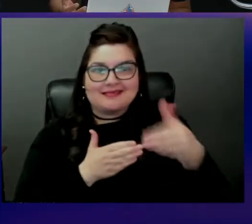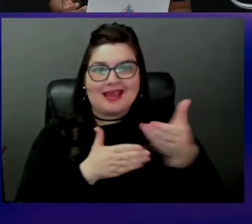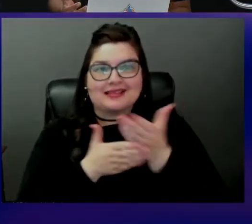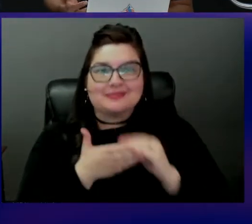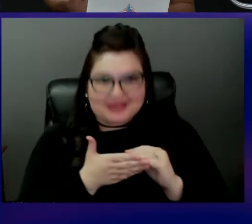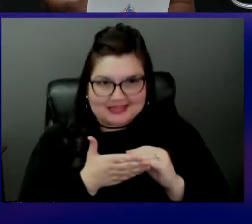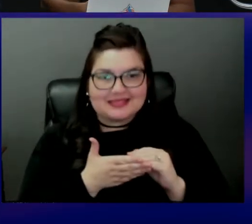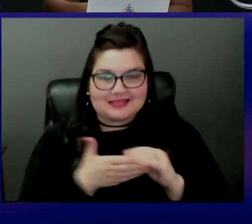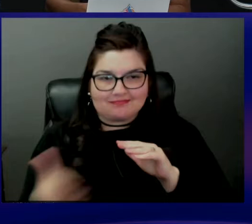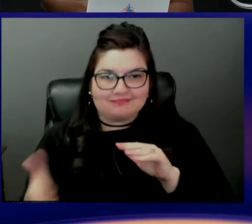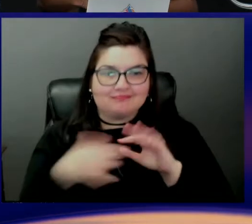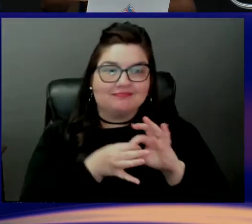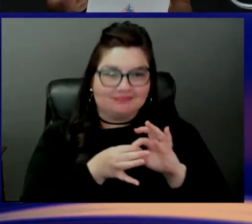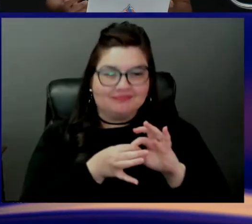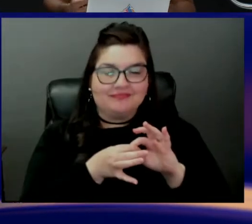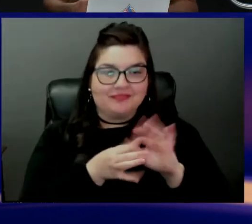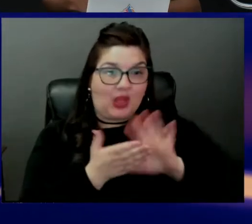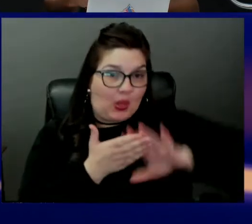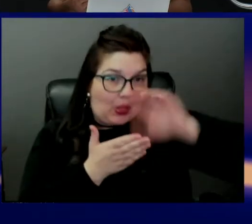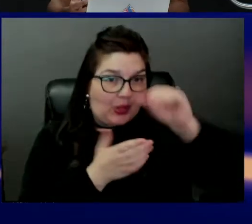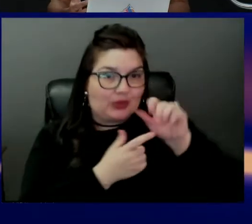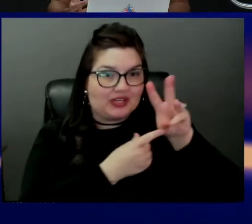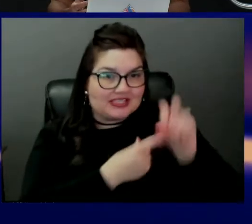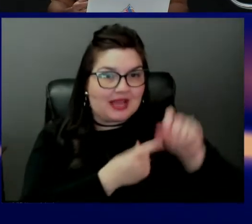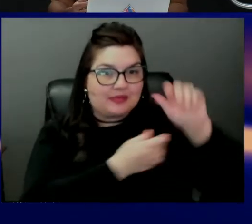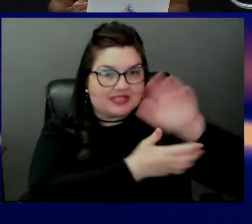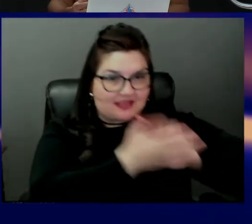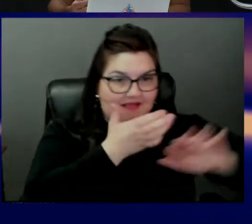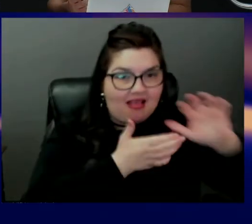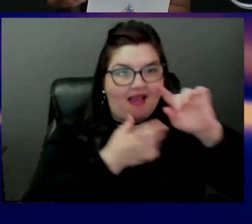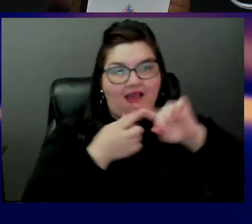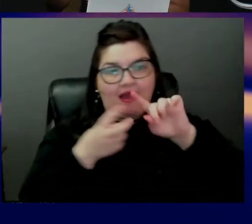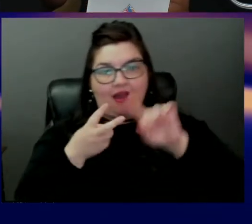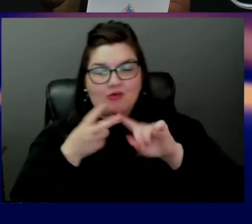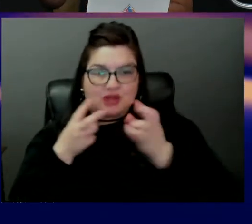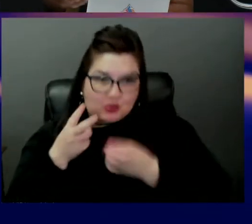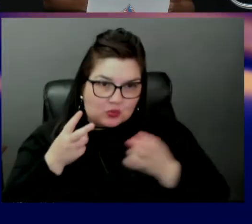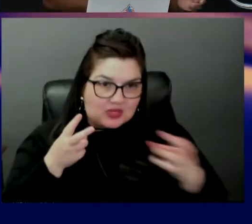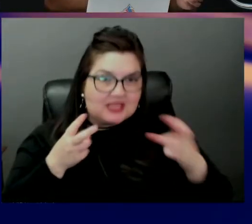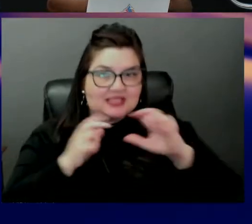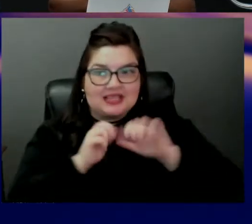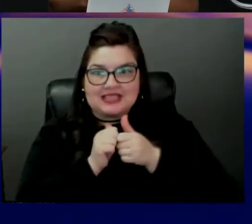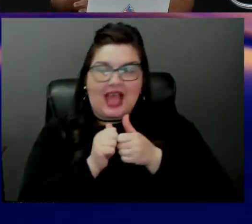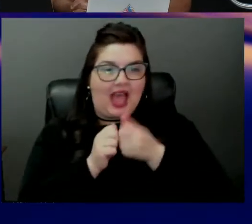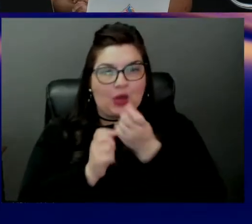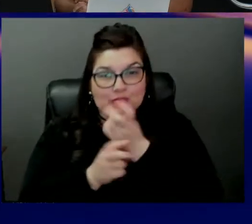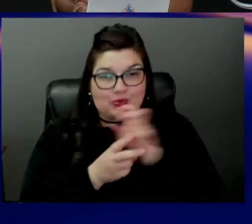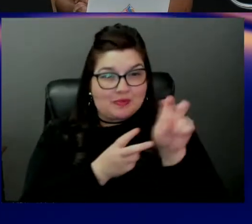for learning the AWS cloud and the resources and how to even migrate some applications as well.